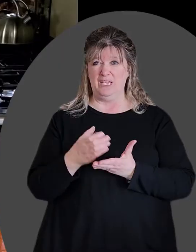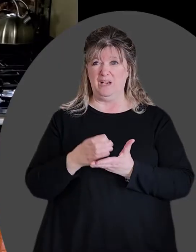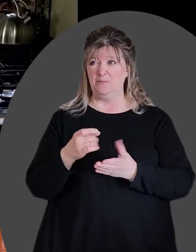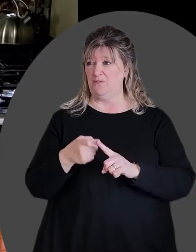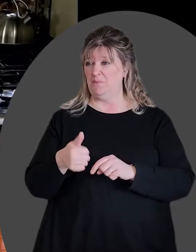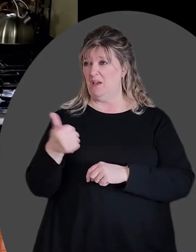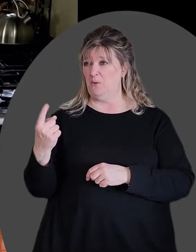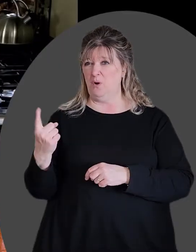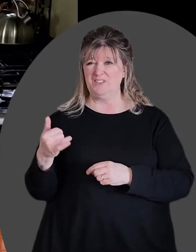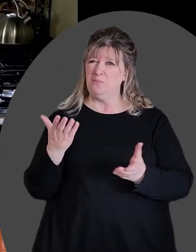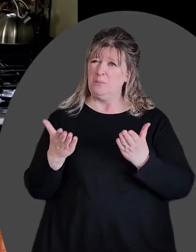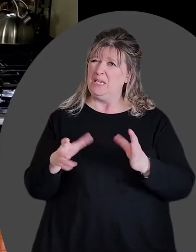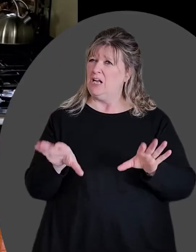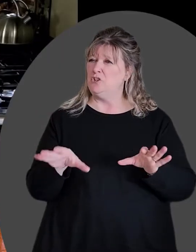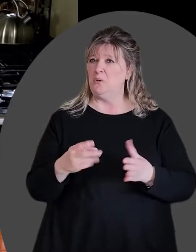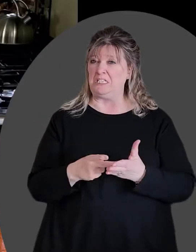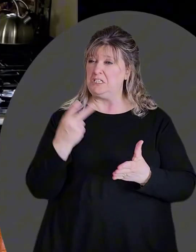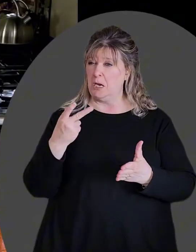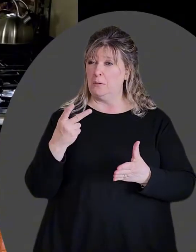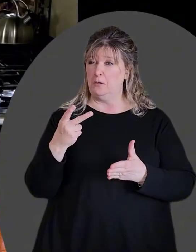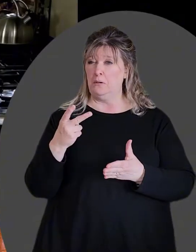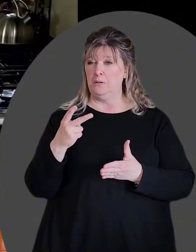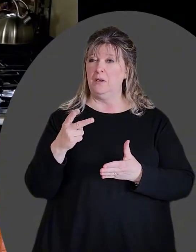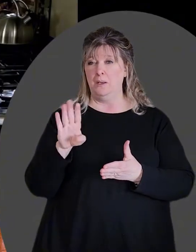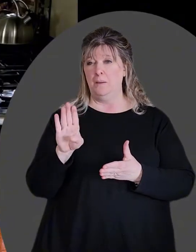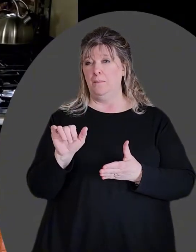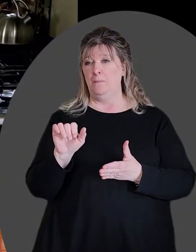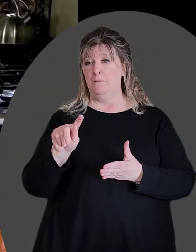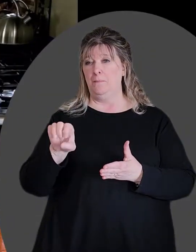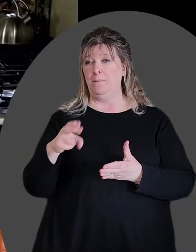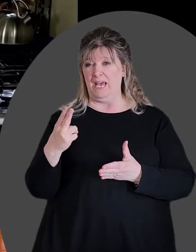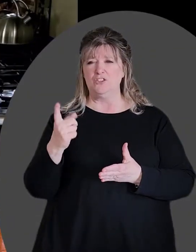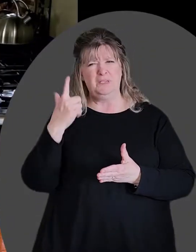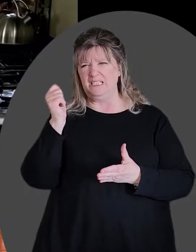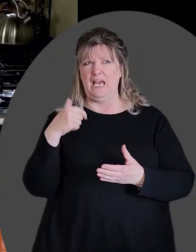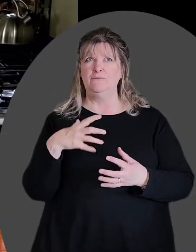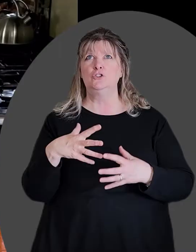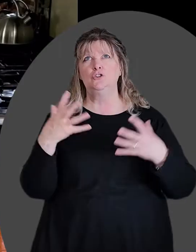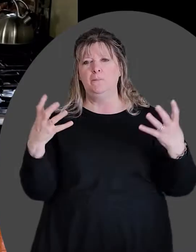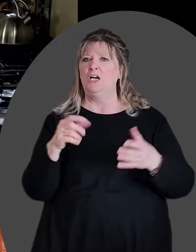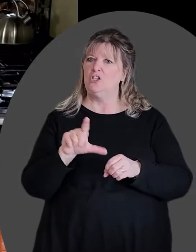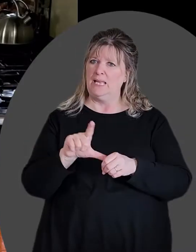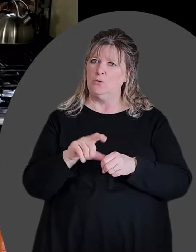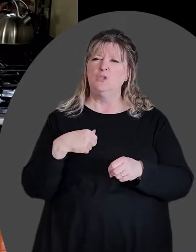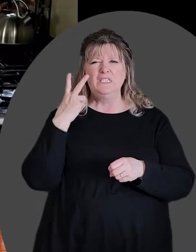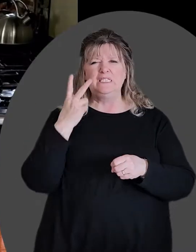I might do a double batch of this though because I have so much of the liquid we'll see how much I get out of here